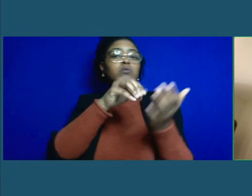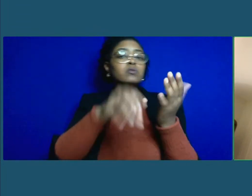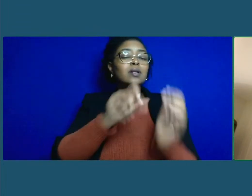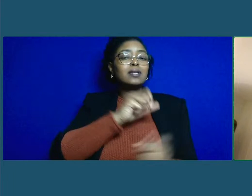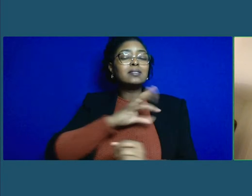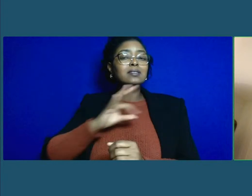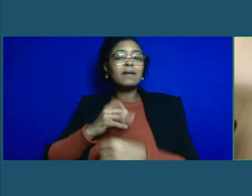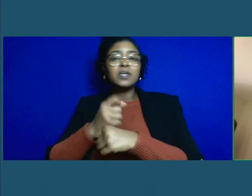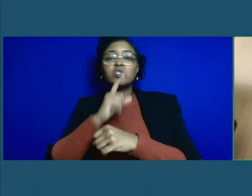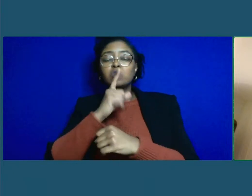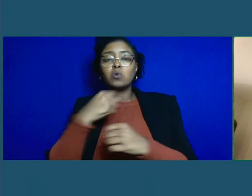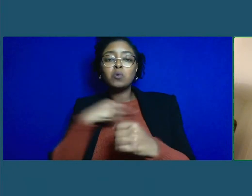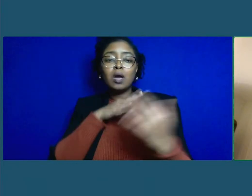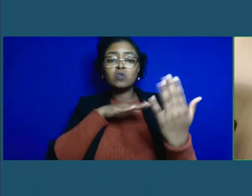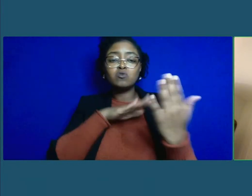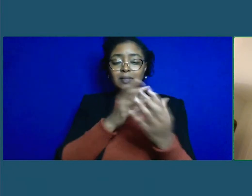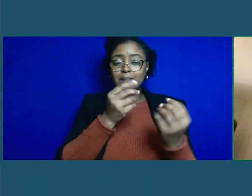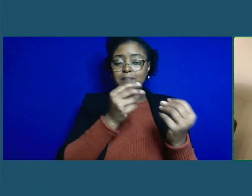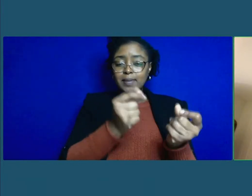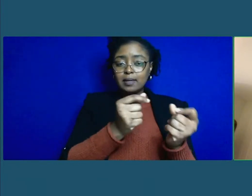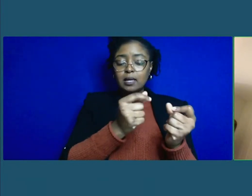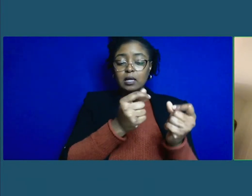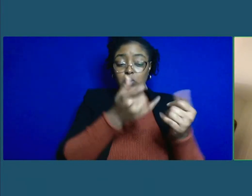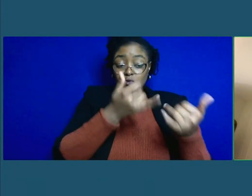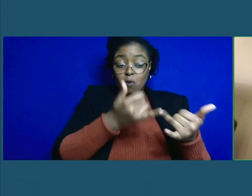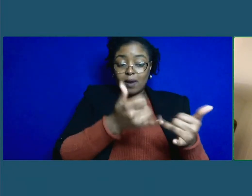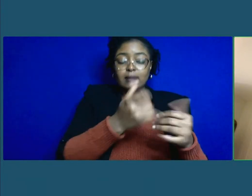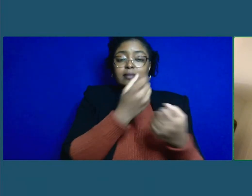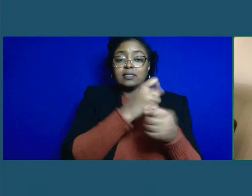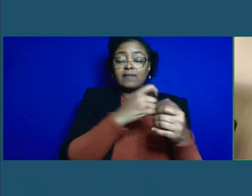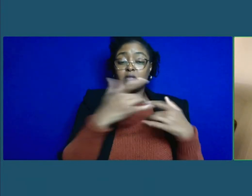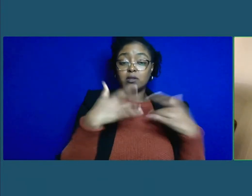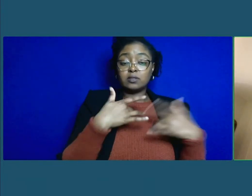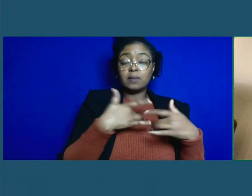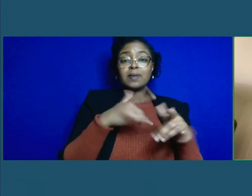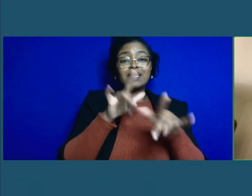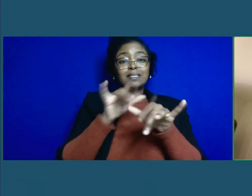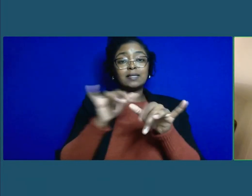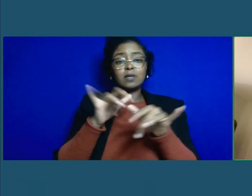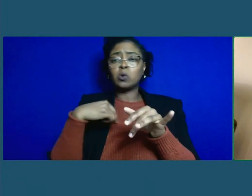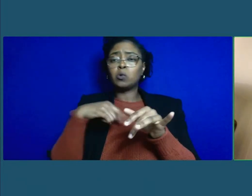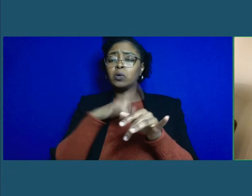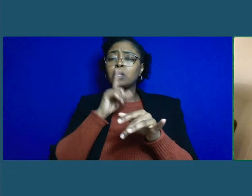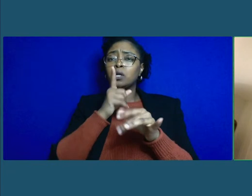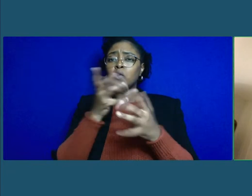listening tour with our students our staff to make sure that in addition to addressing the